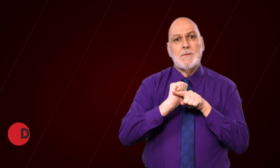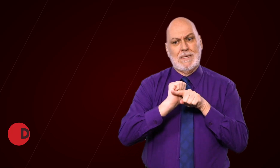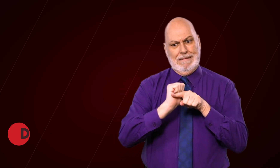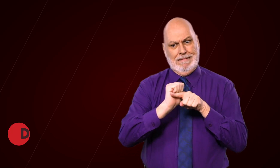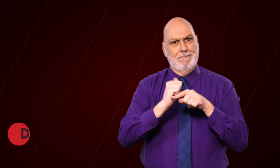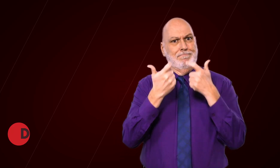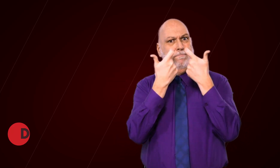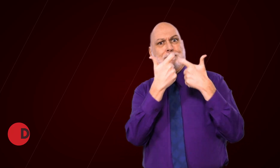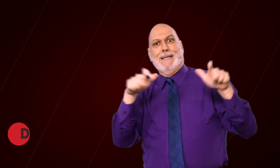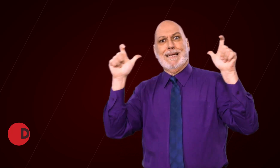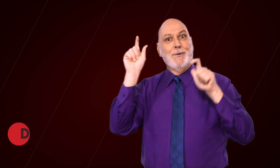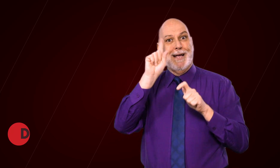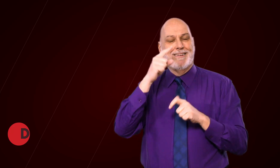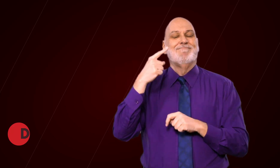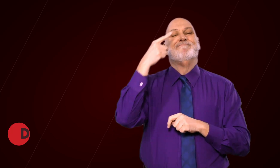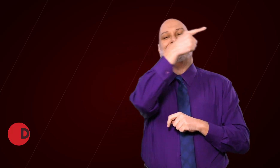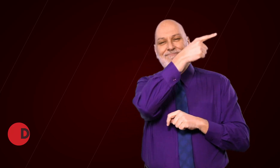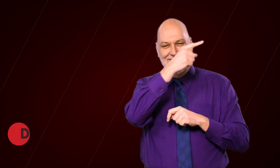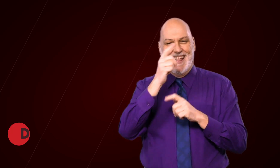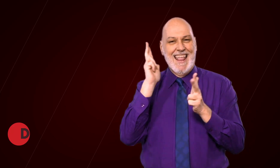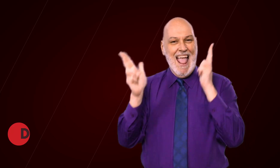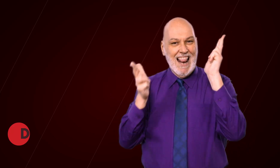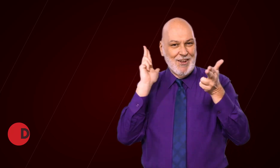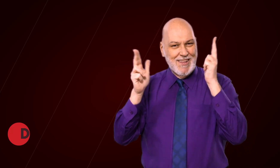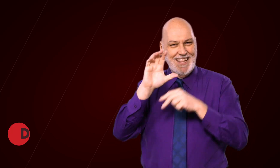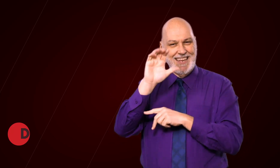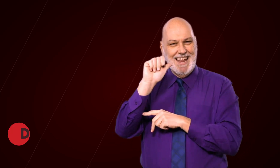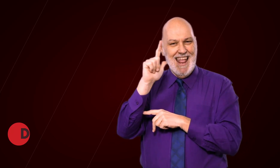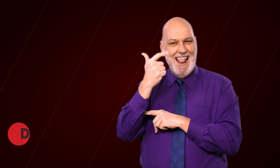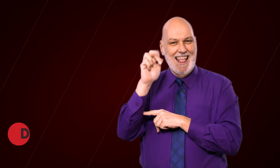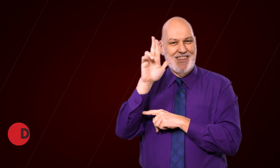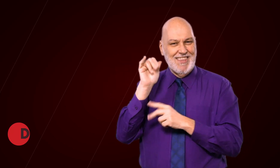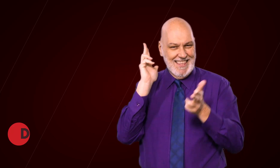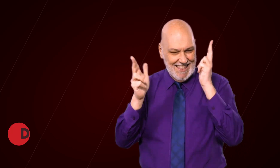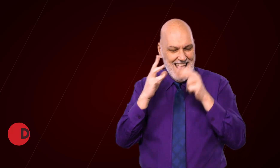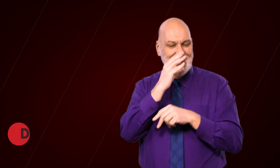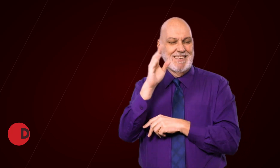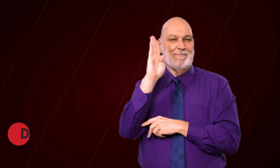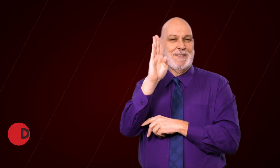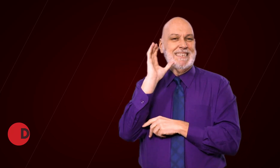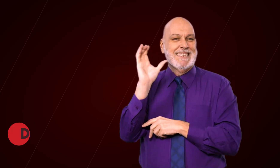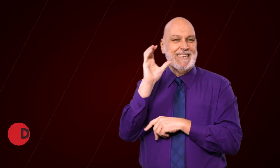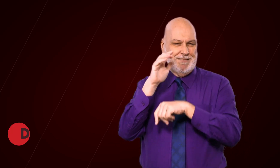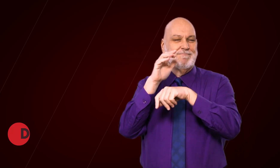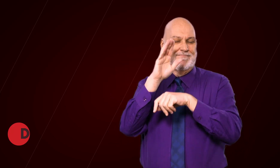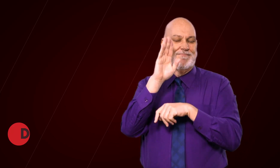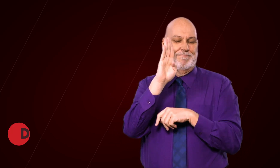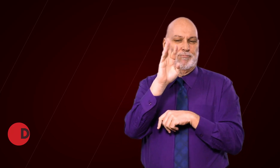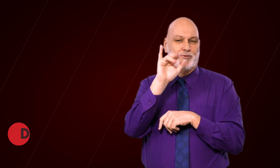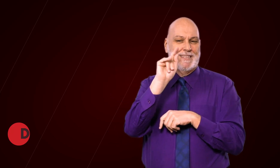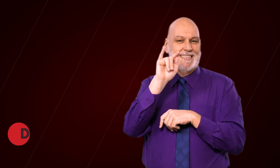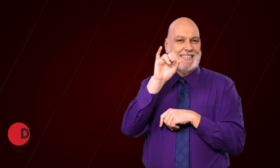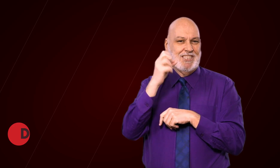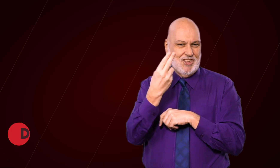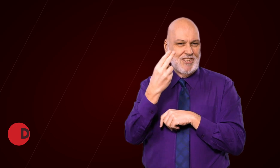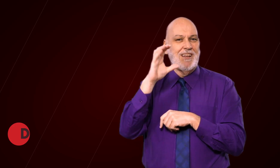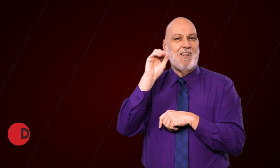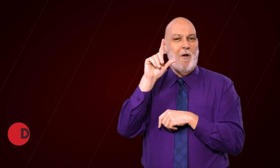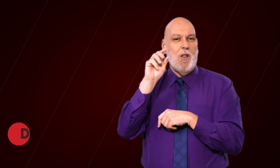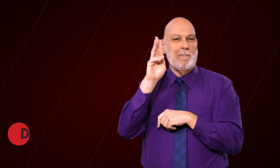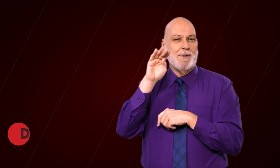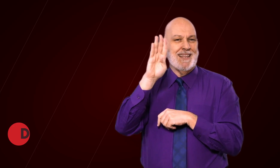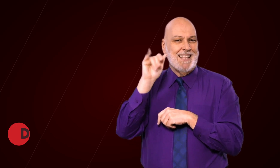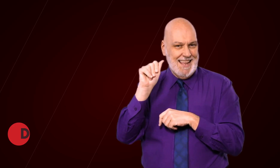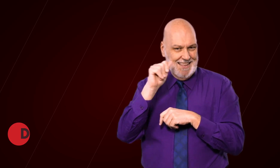which has puppy raising programs in Calgary and BC.